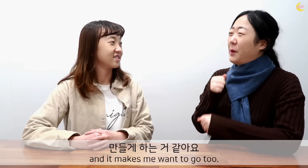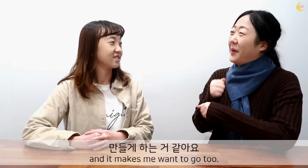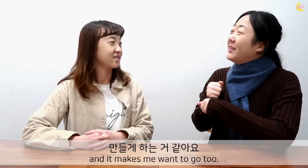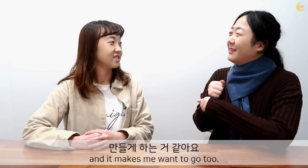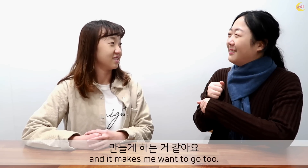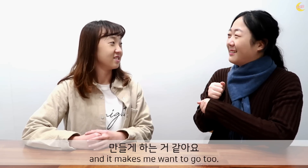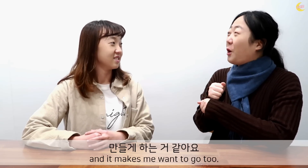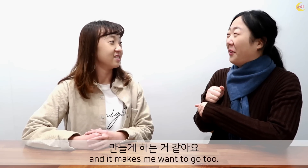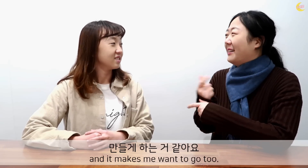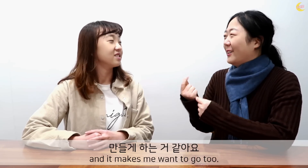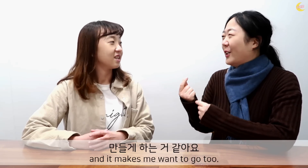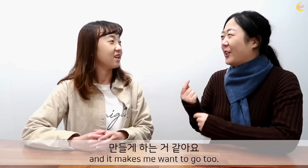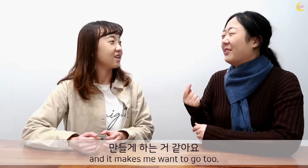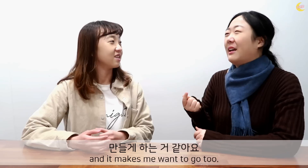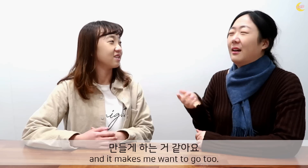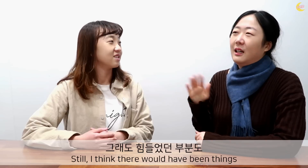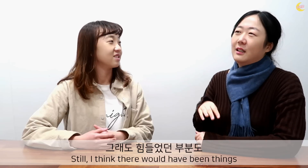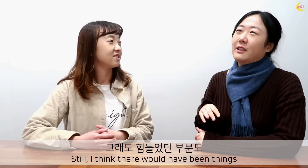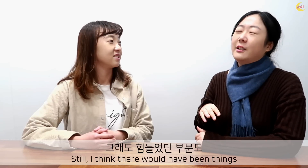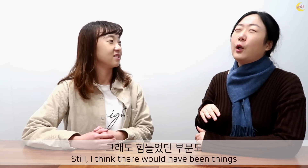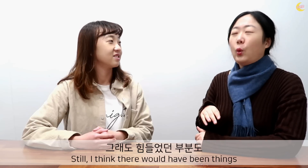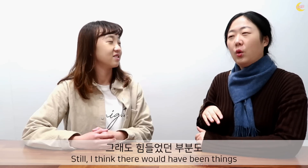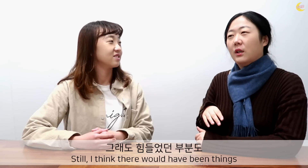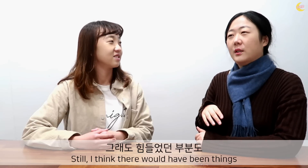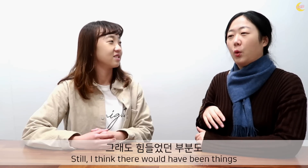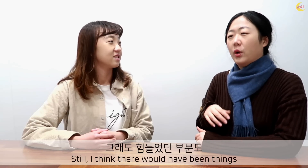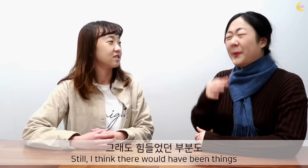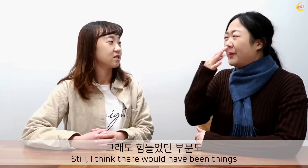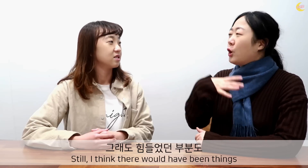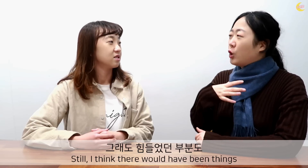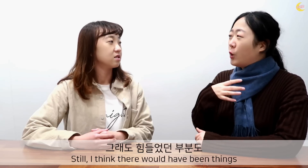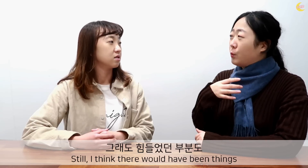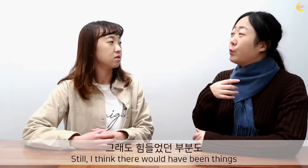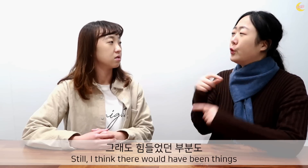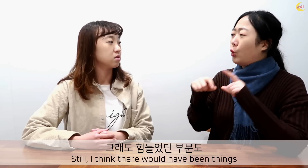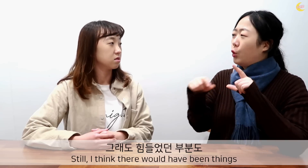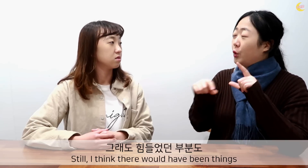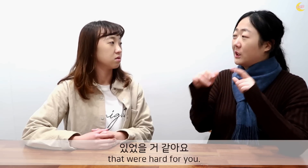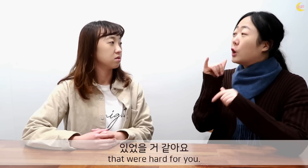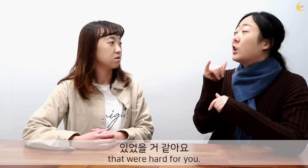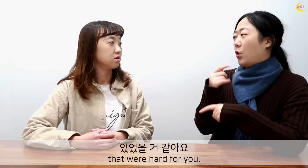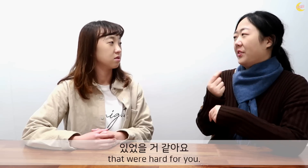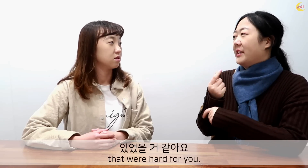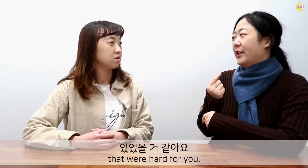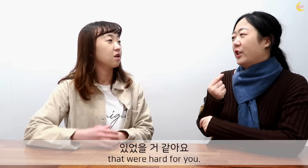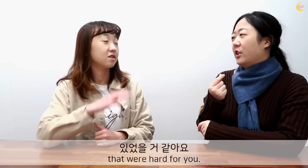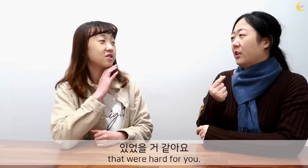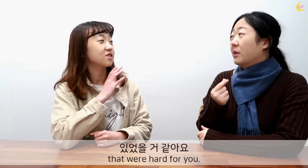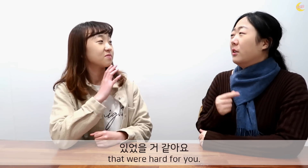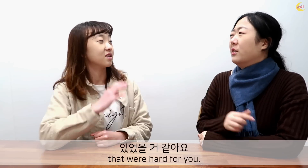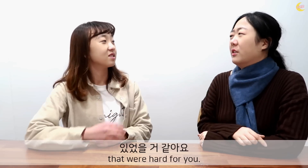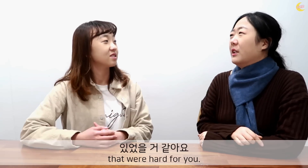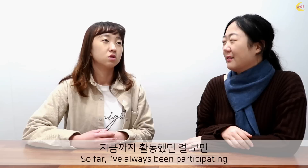and it makes me want to go too. Still, I think there would have been things that were hard for you.